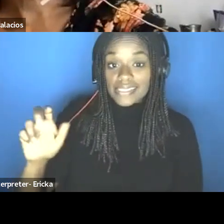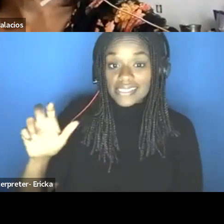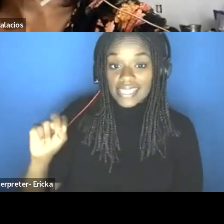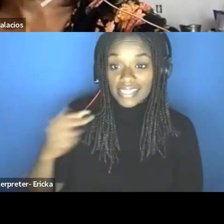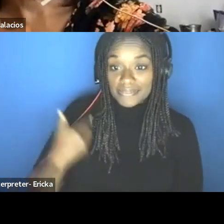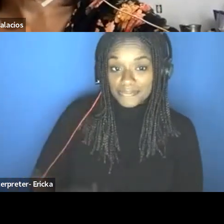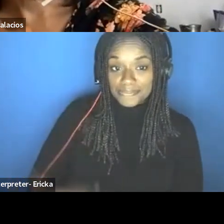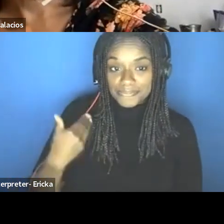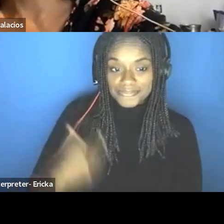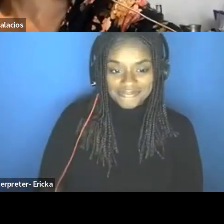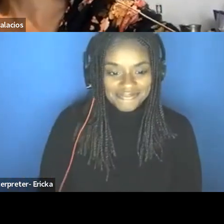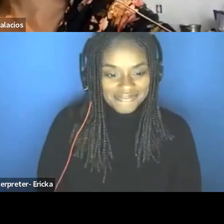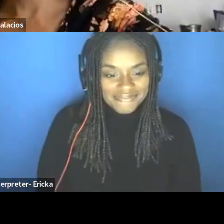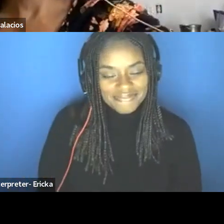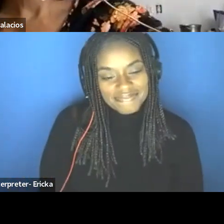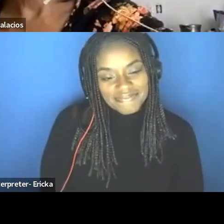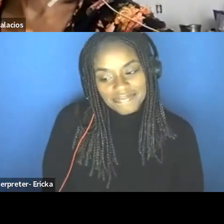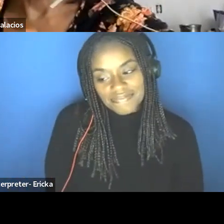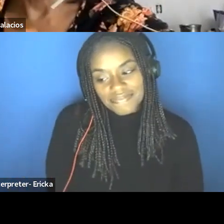This is Ken.